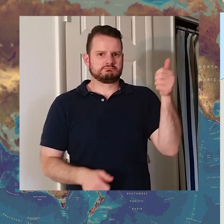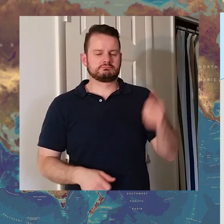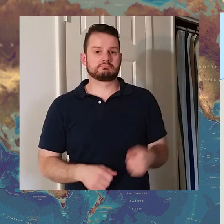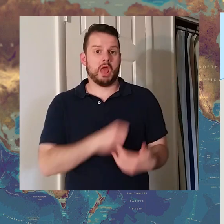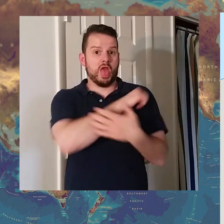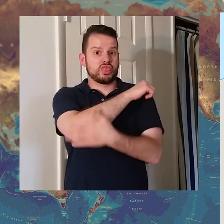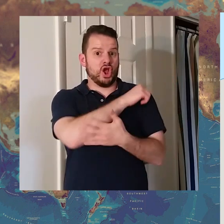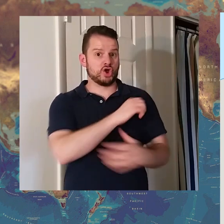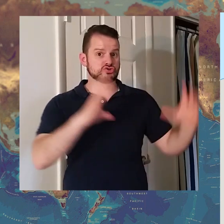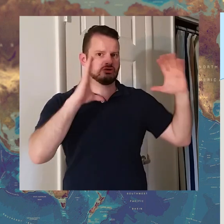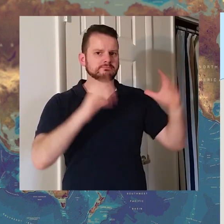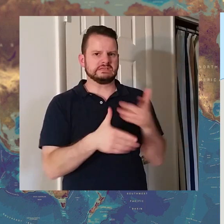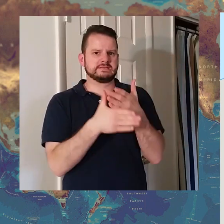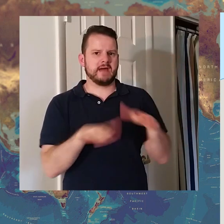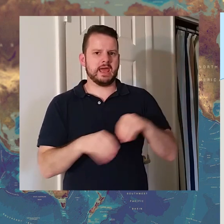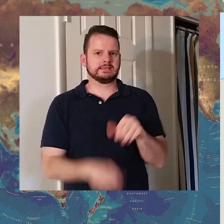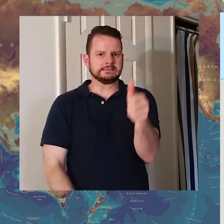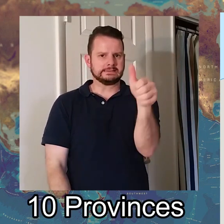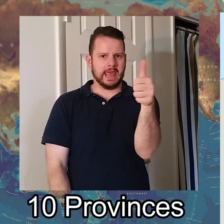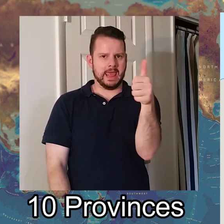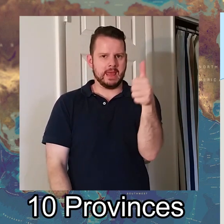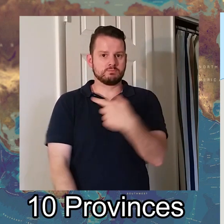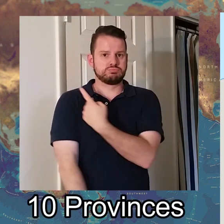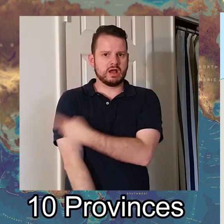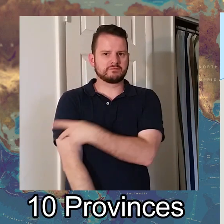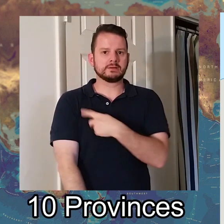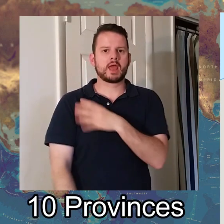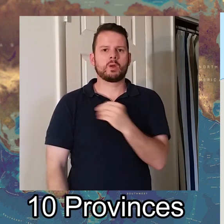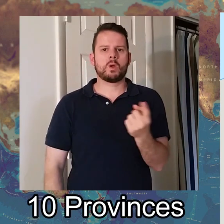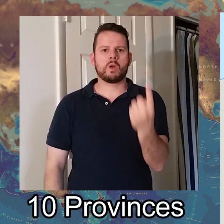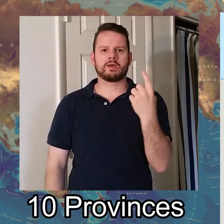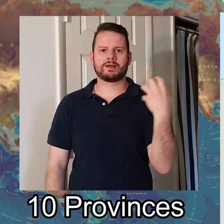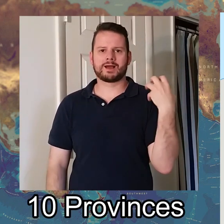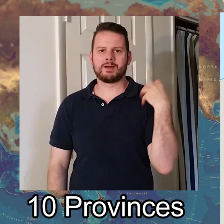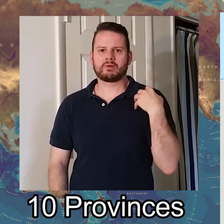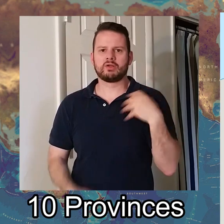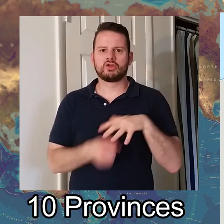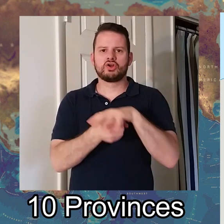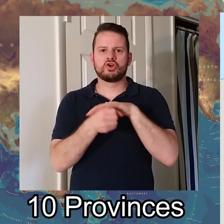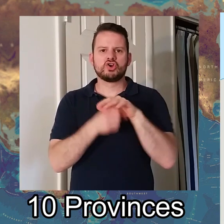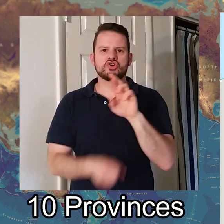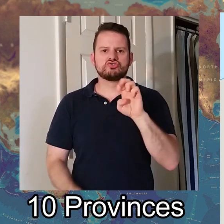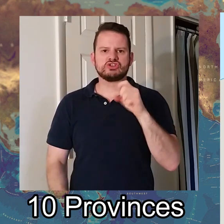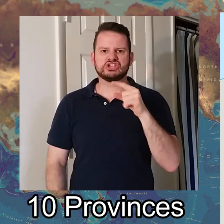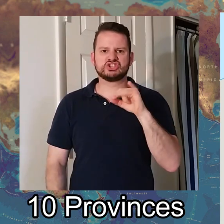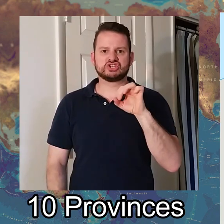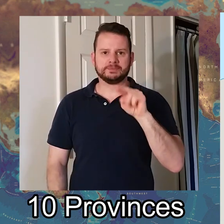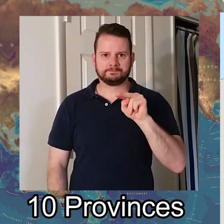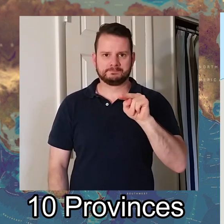The country is divided into 10 provinces and one capital region.